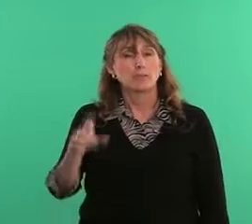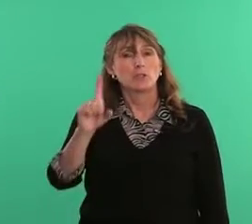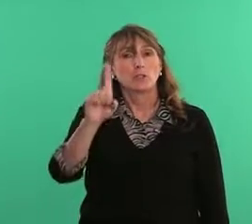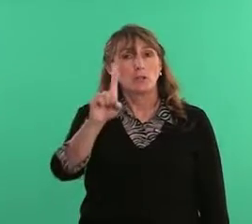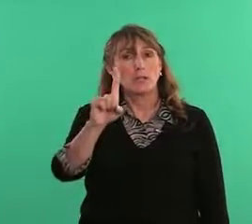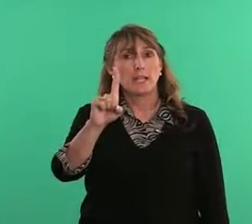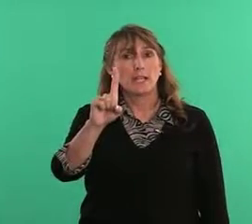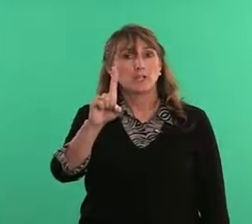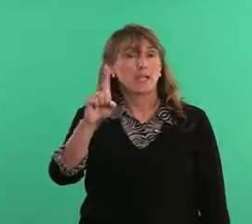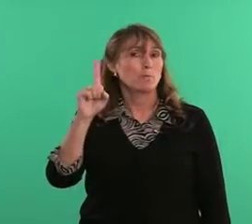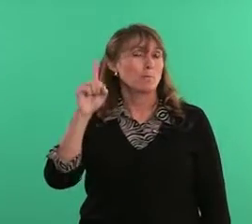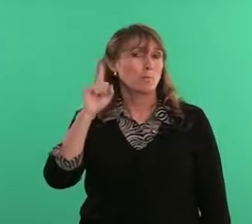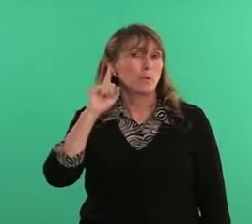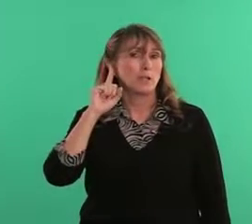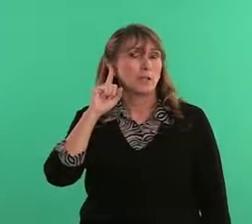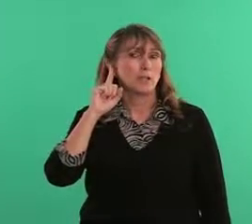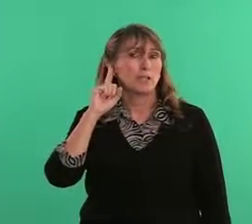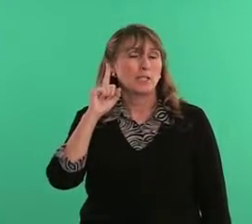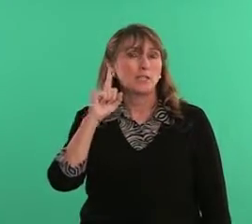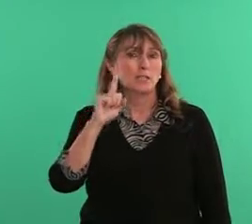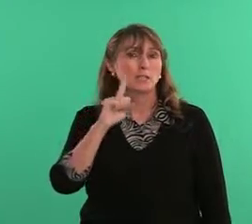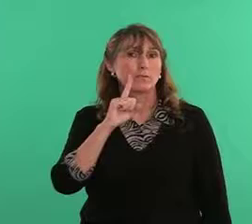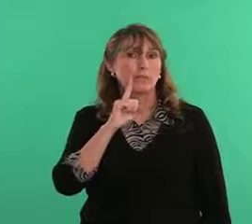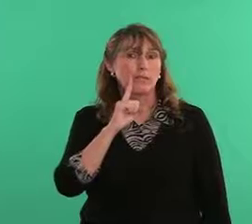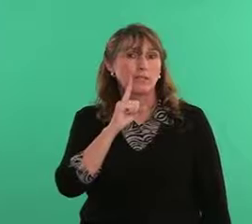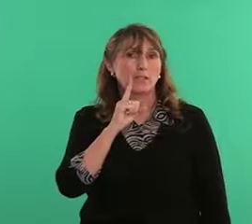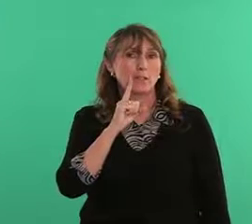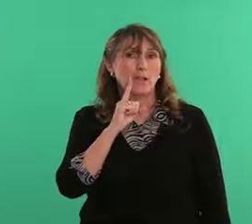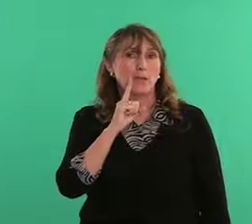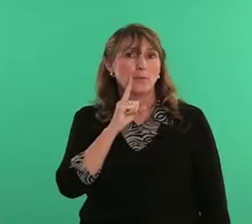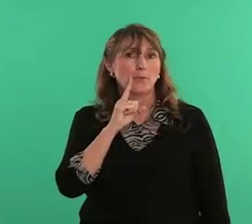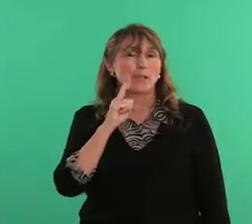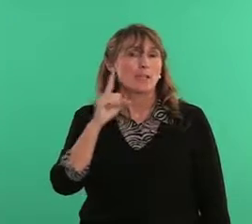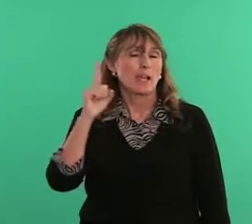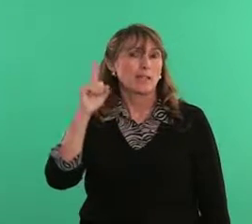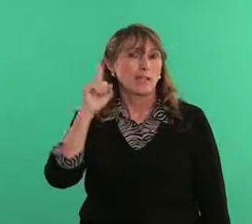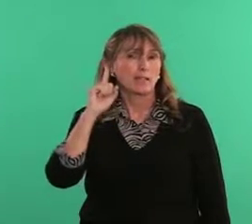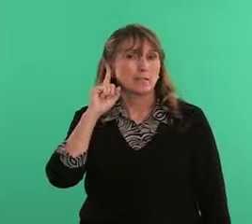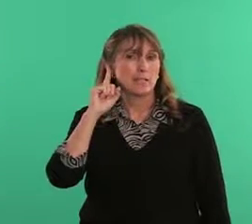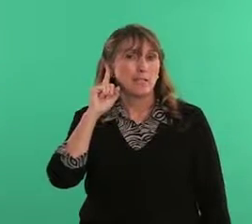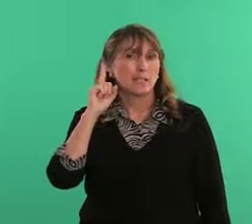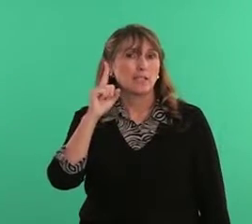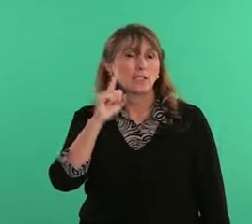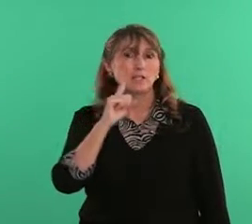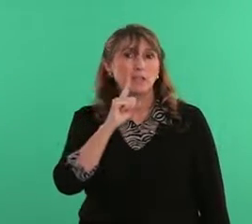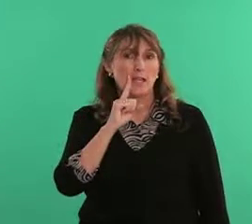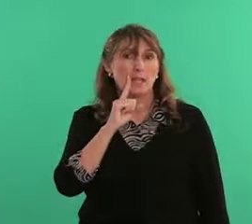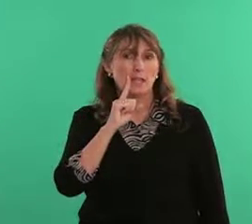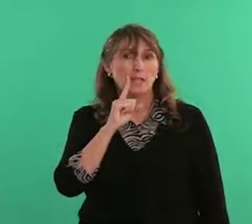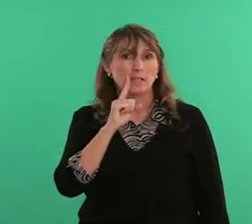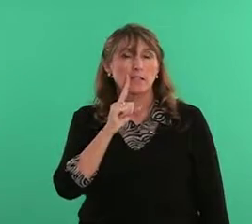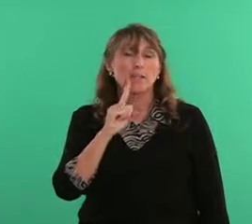one handshape put it on your ear and then your mouth kind of like, can't hear, can't speak